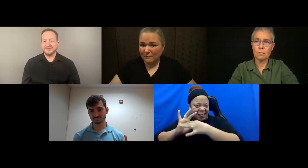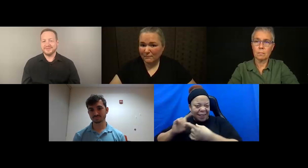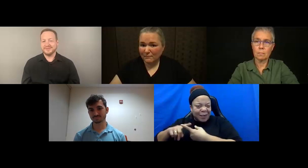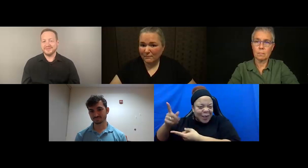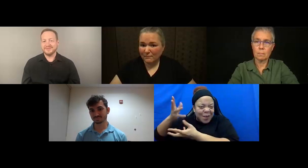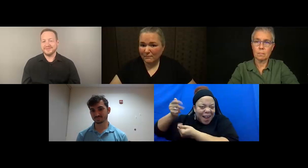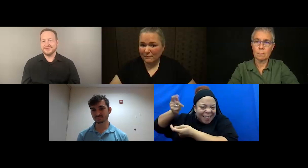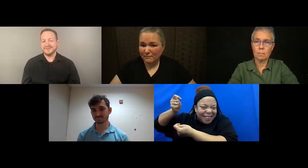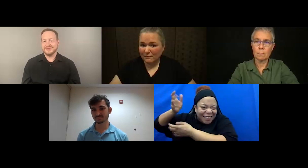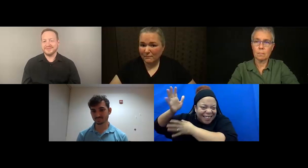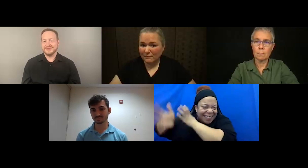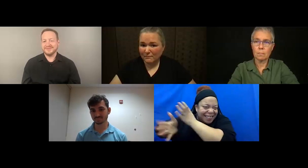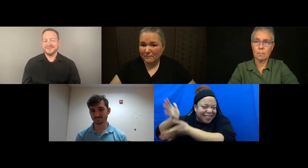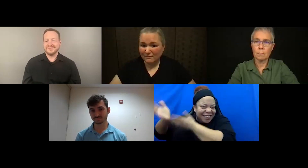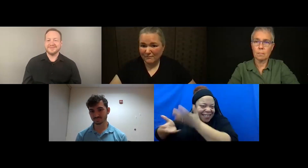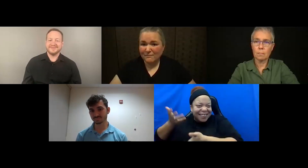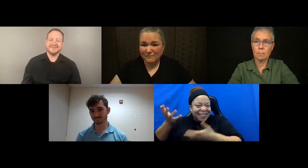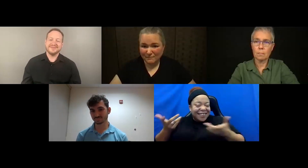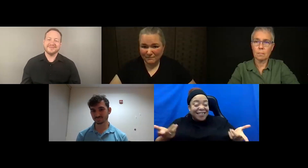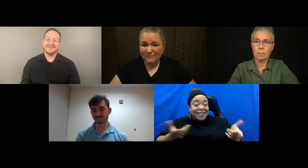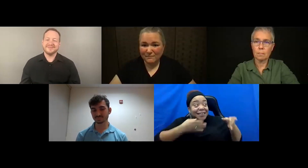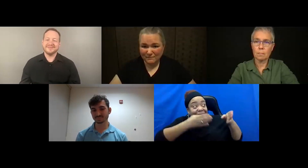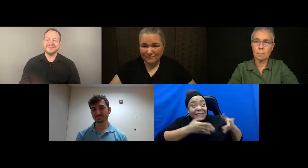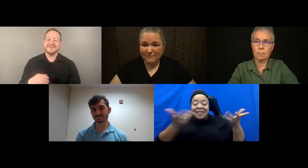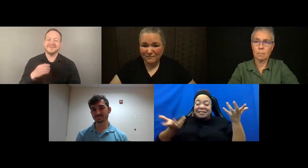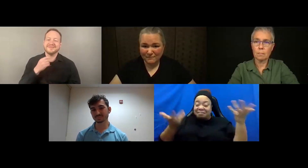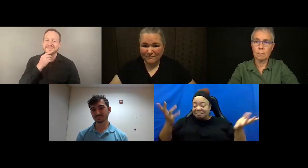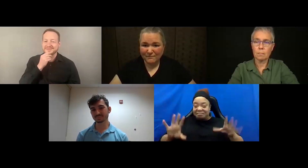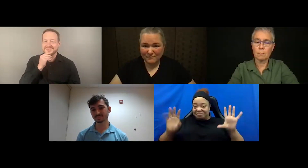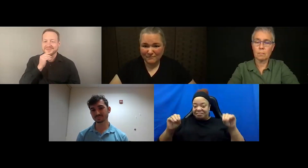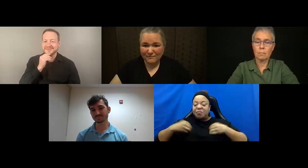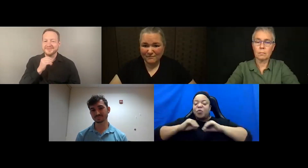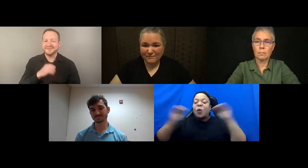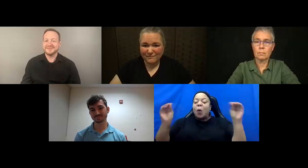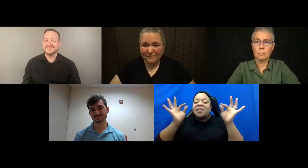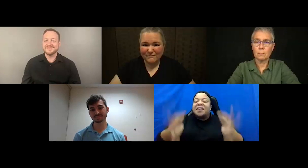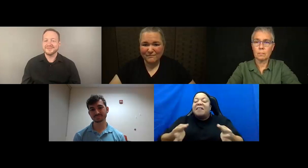to keep it. But what is it connected to? There all these things.